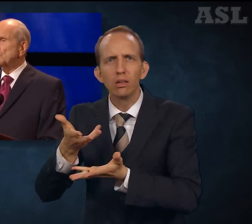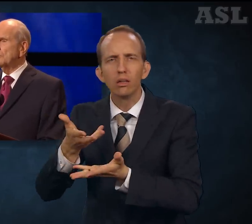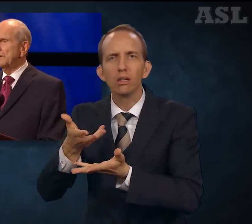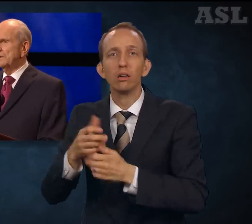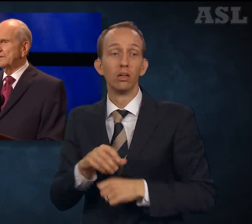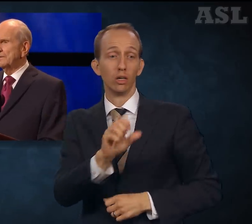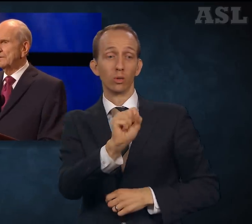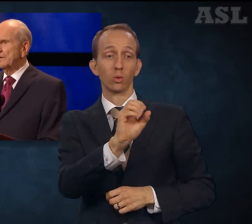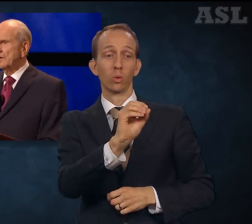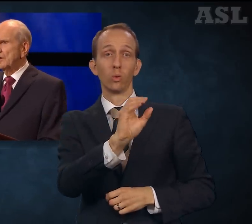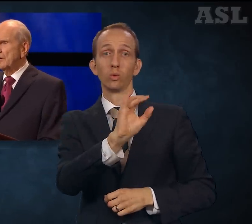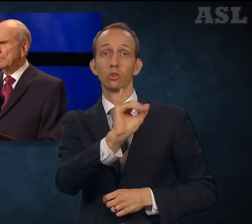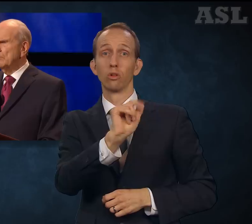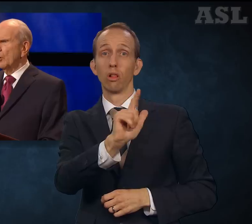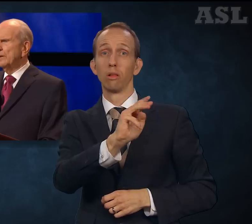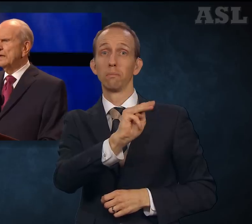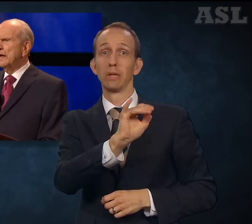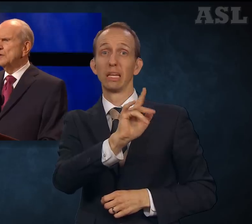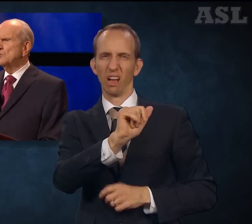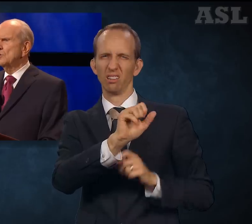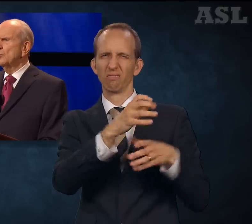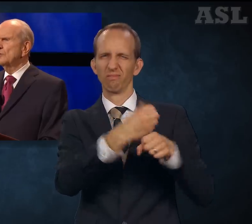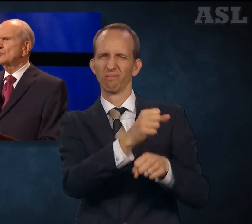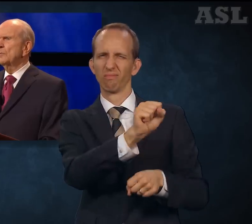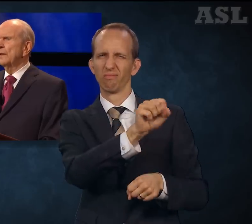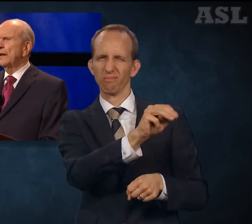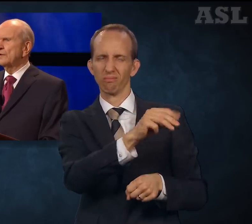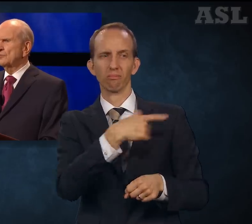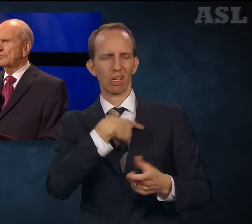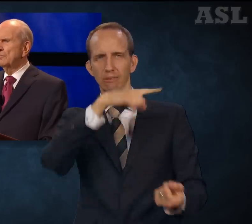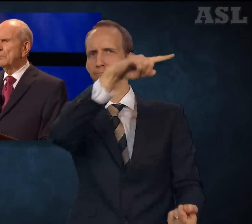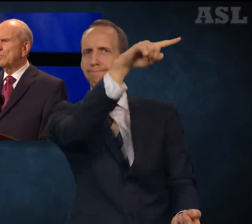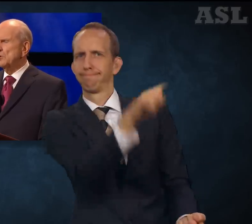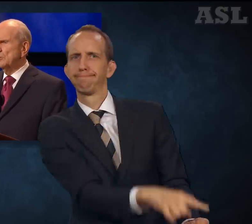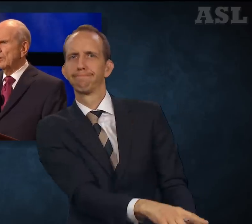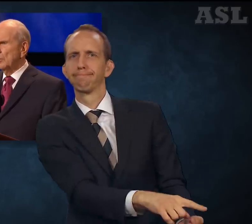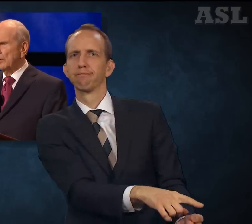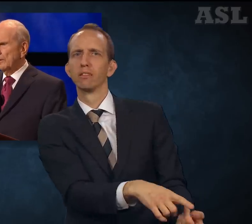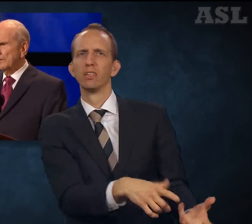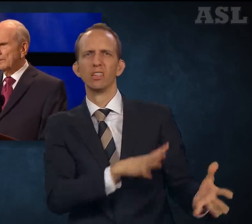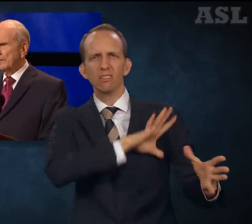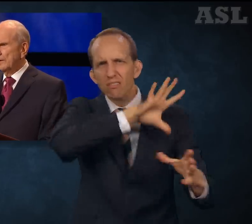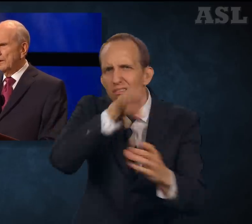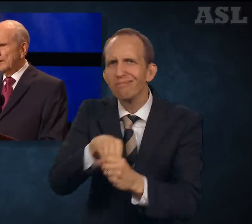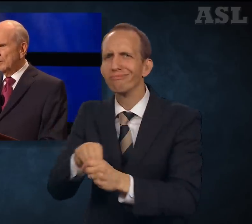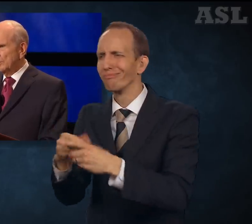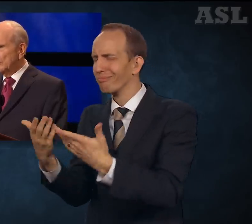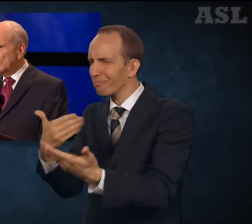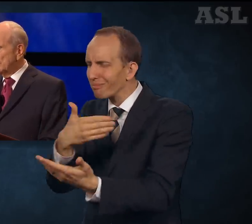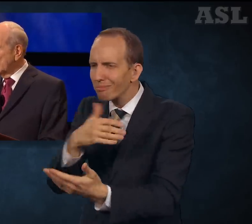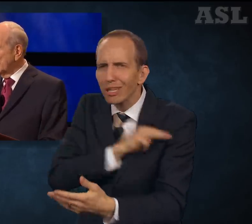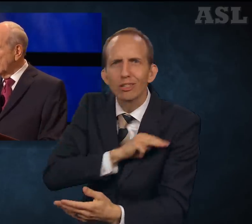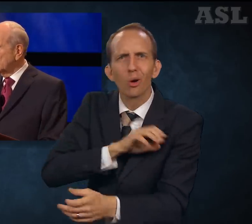I WOULD SPEND LESS TIME ON SOCIAL MEDIA, BE MORE ENGAGED